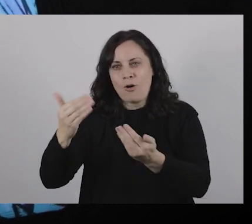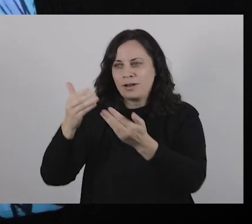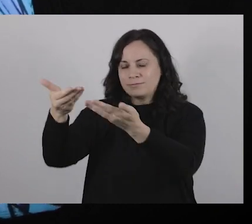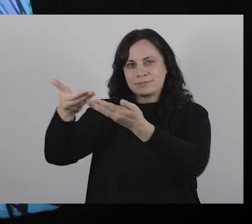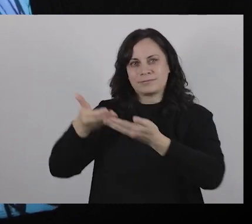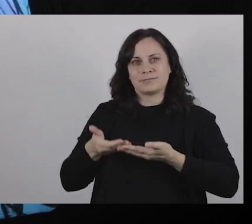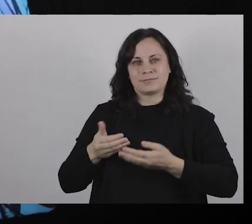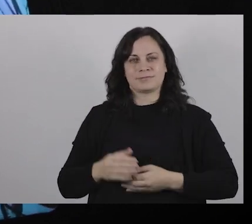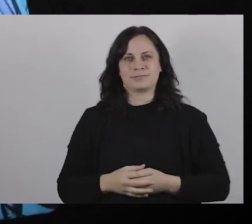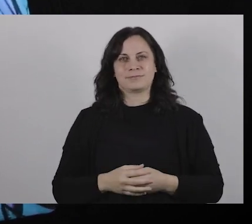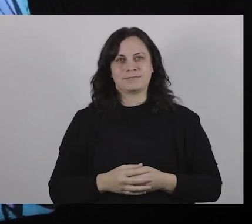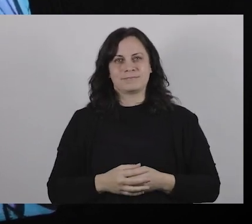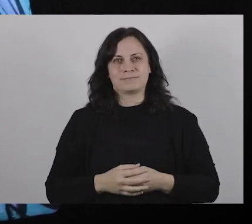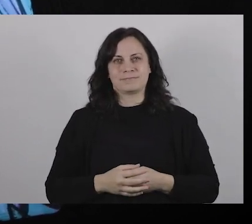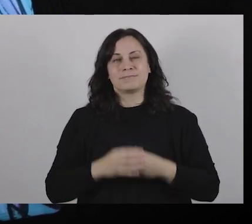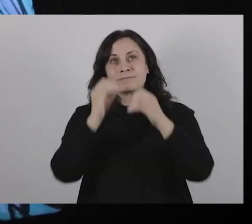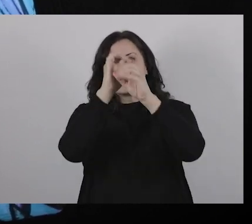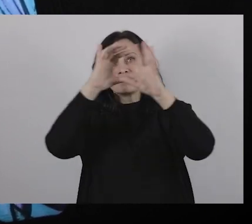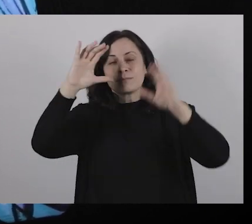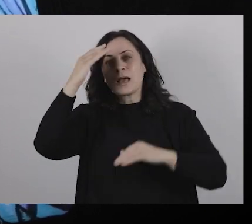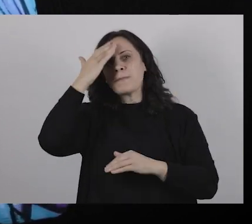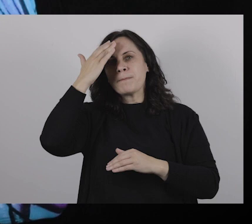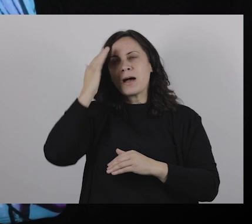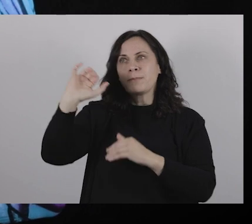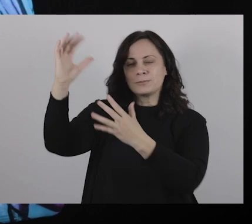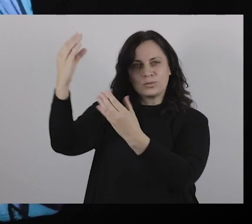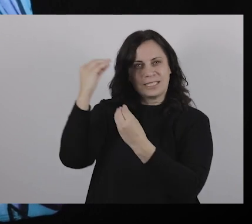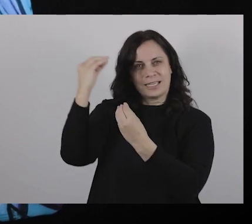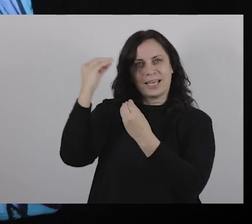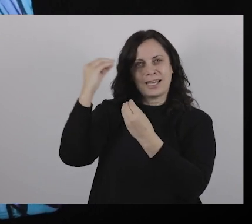And I stand here and I think of my mum and of her teachings...